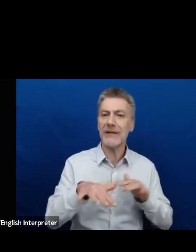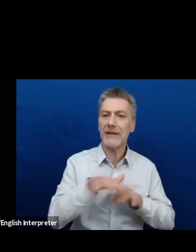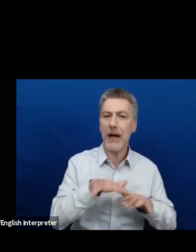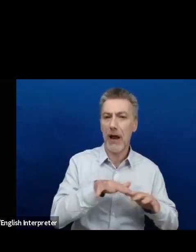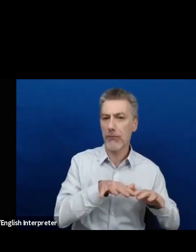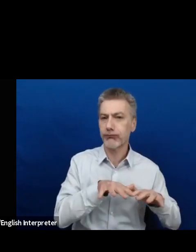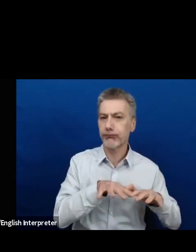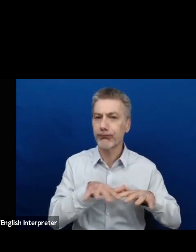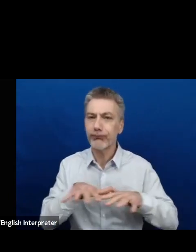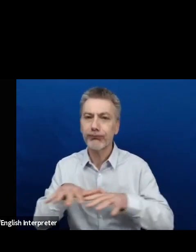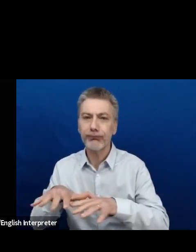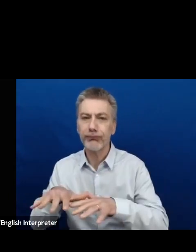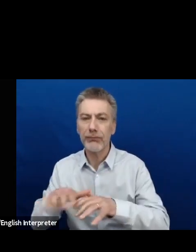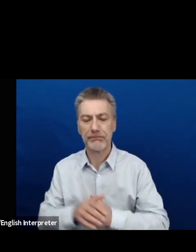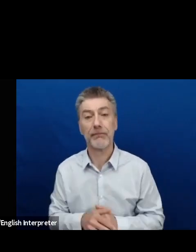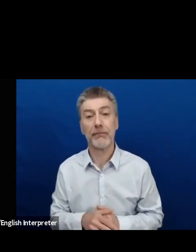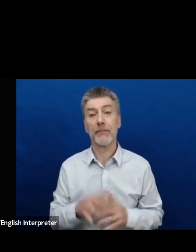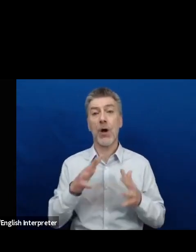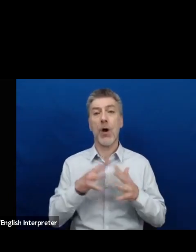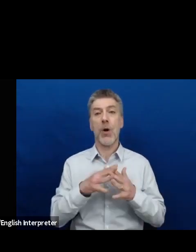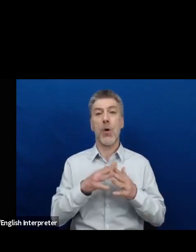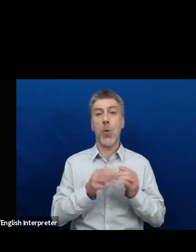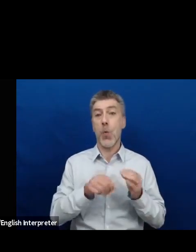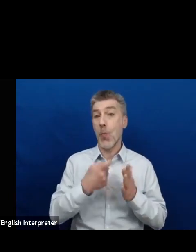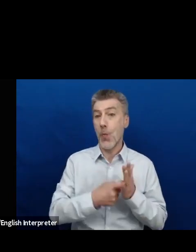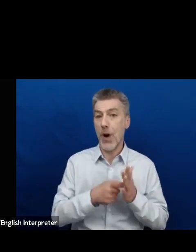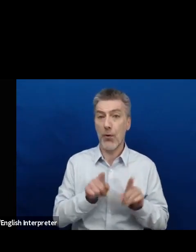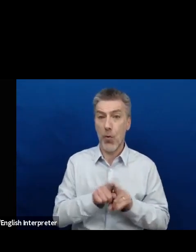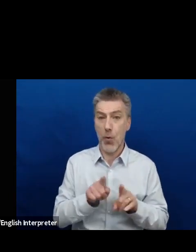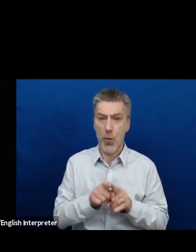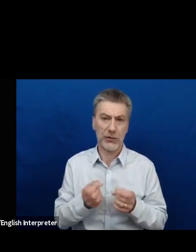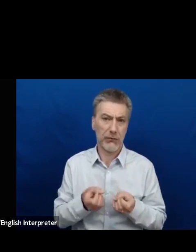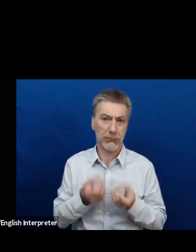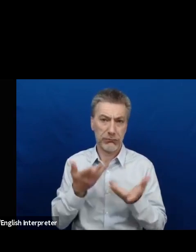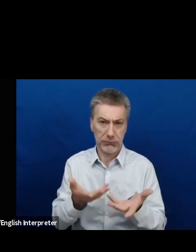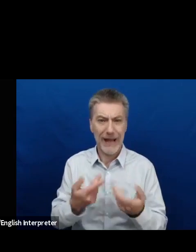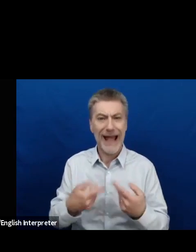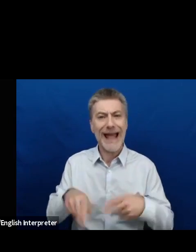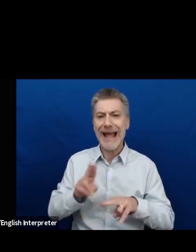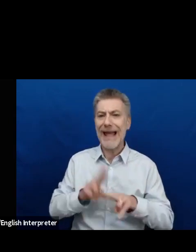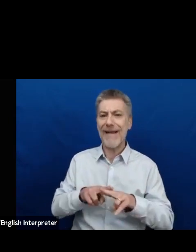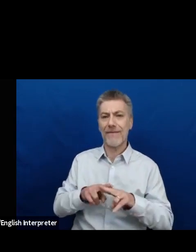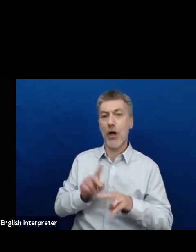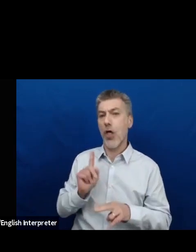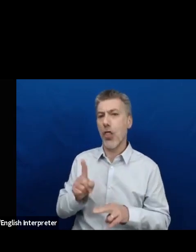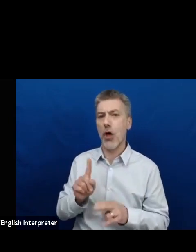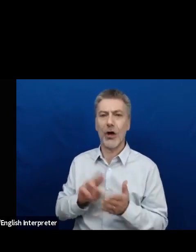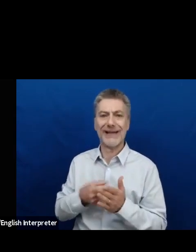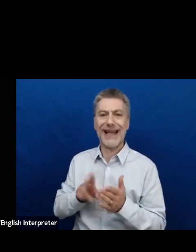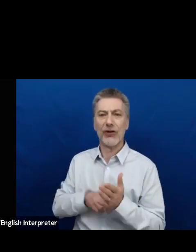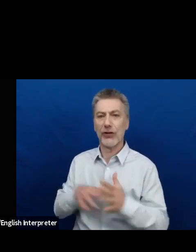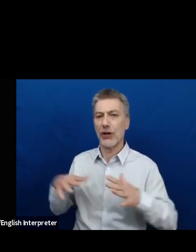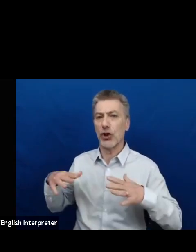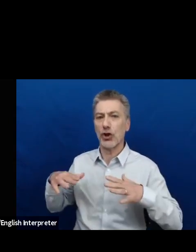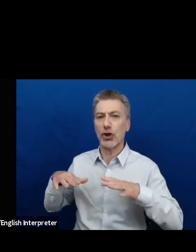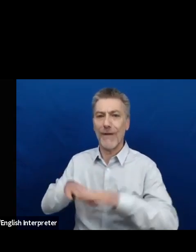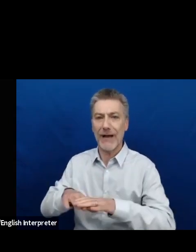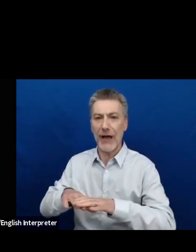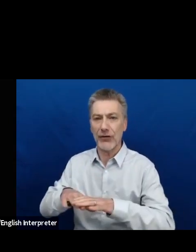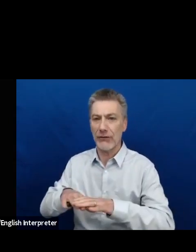nternal de colonization in to the 20th Century. Our state is a national state the